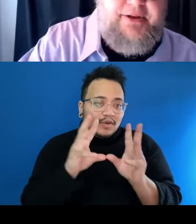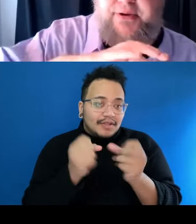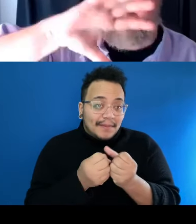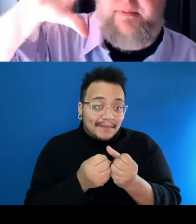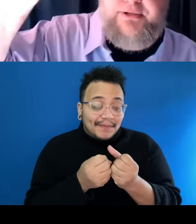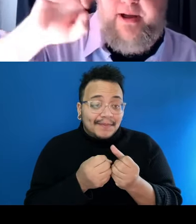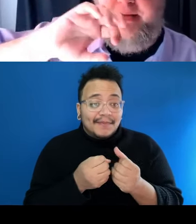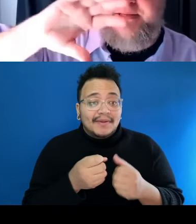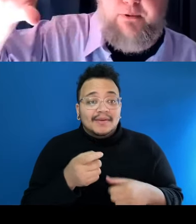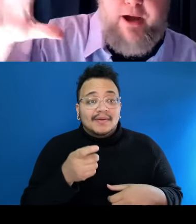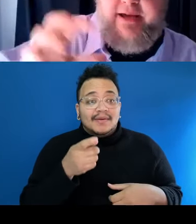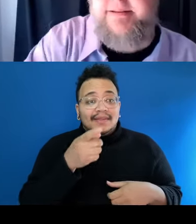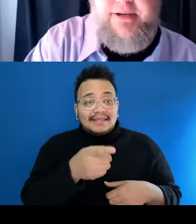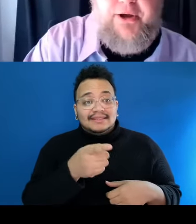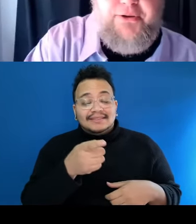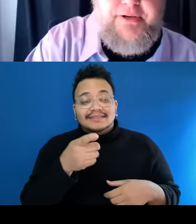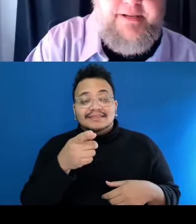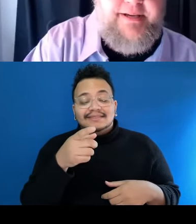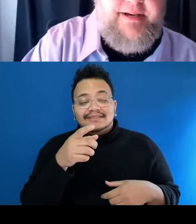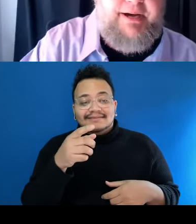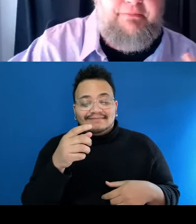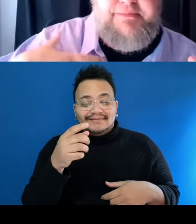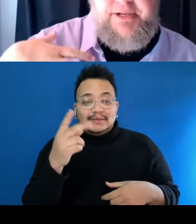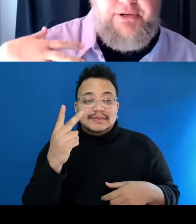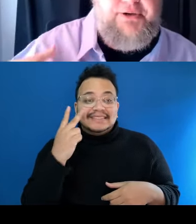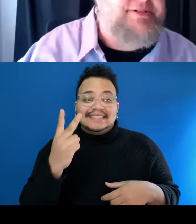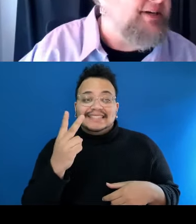this is kind of a trans pride colored t-shirt,